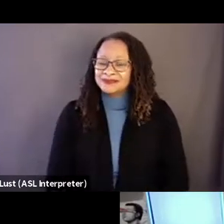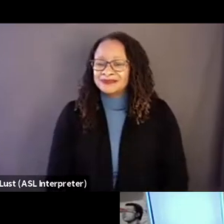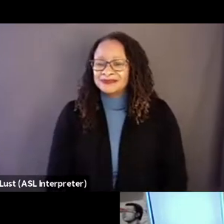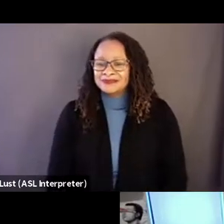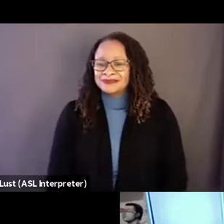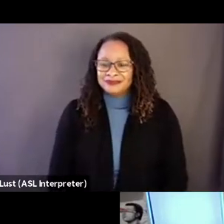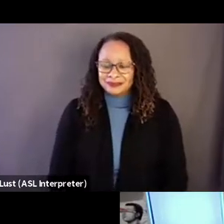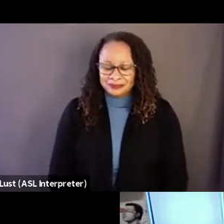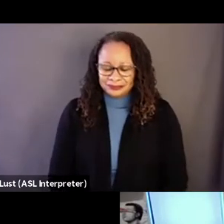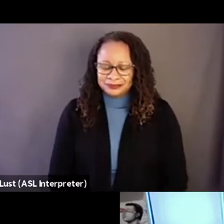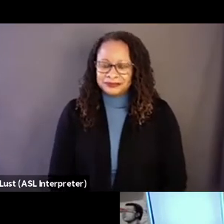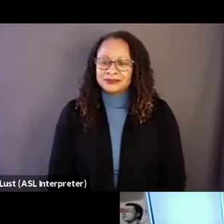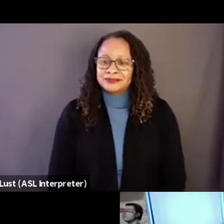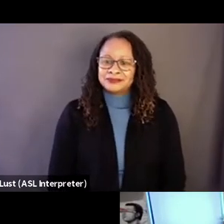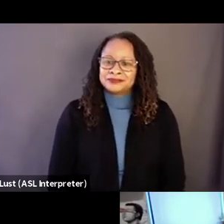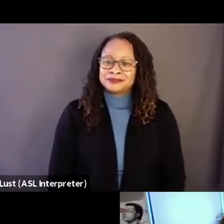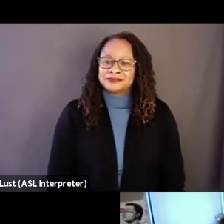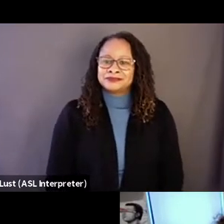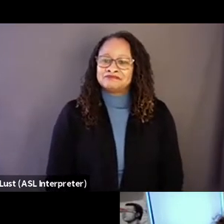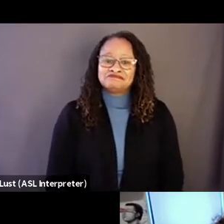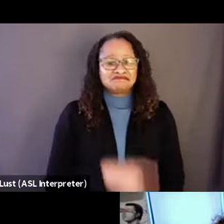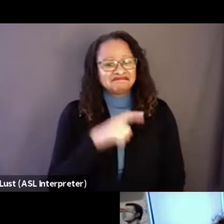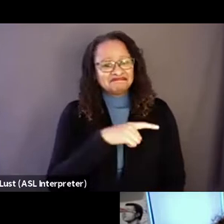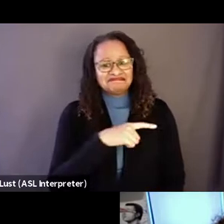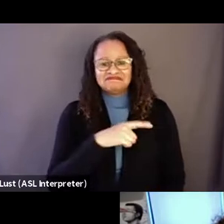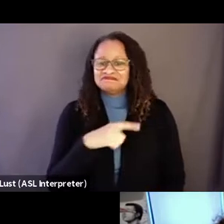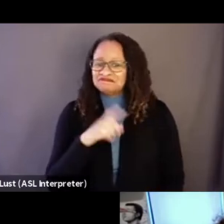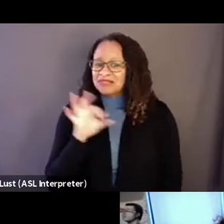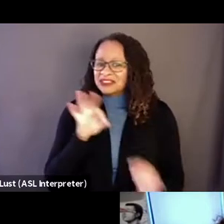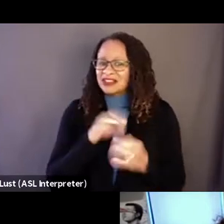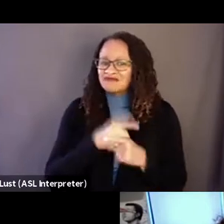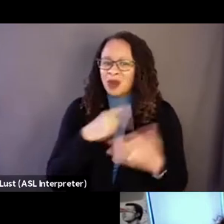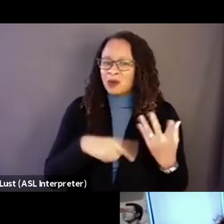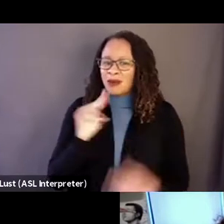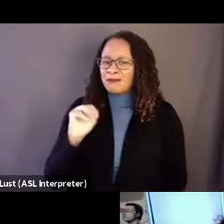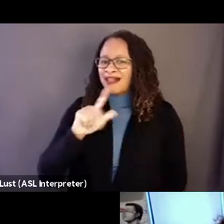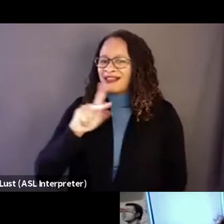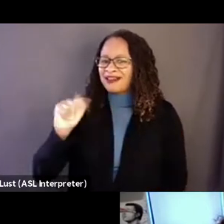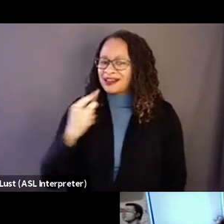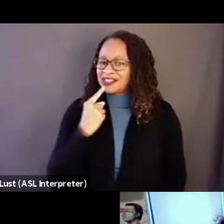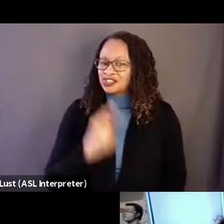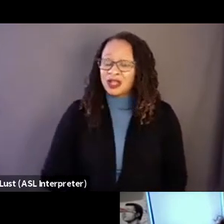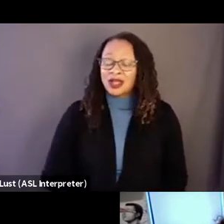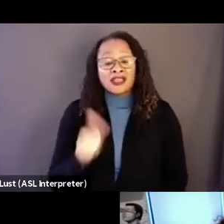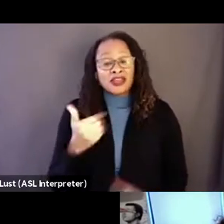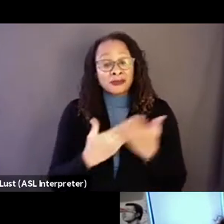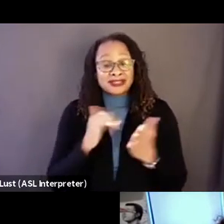Yeah, I would echo that, all of what Malika shared. I think the other piece that was really important for me